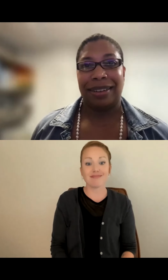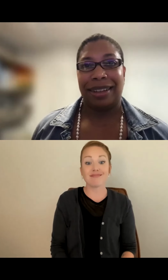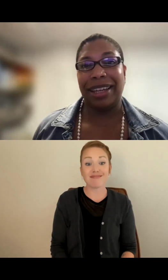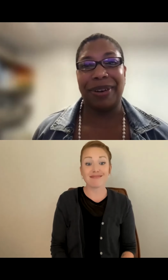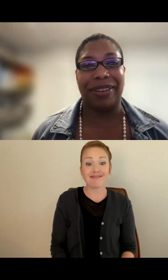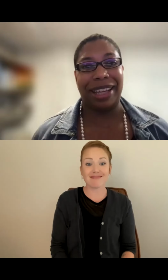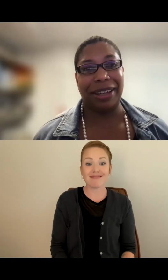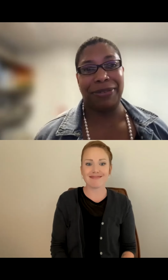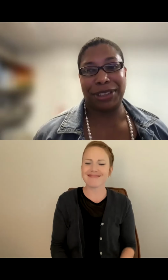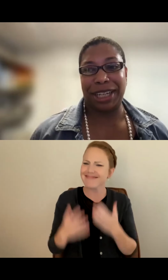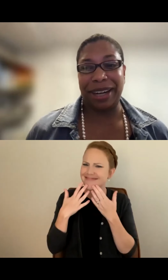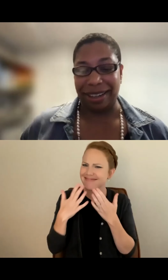Thank you all. Thank you for sharing.